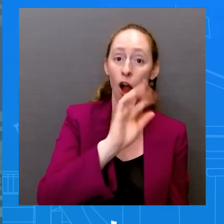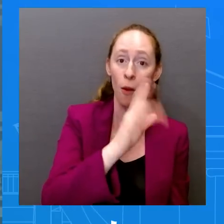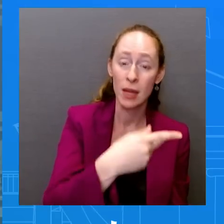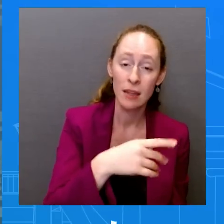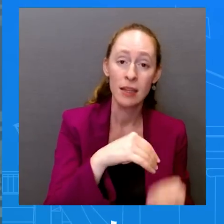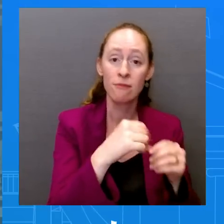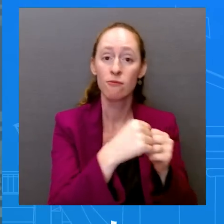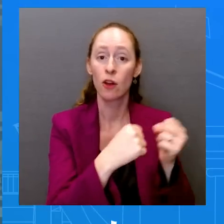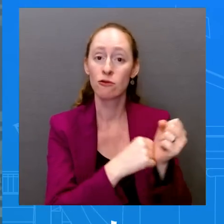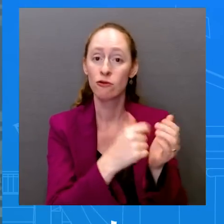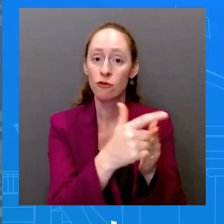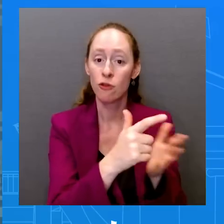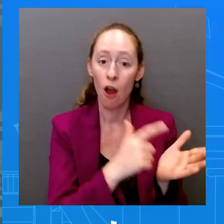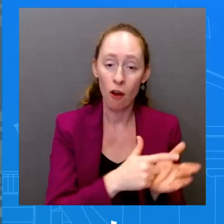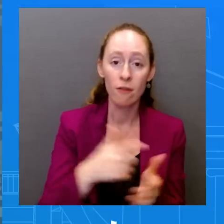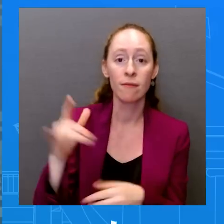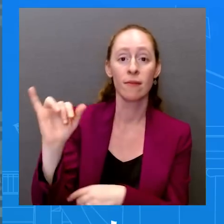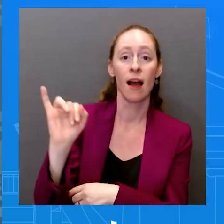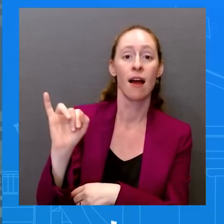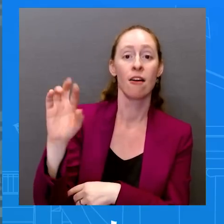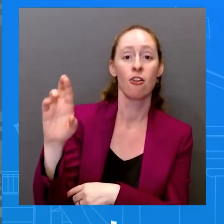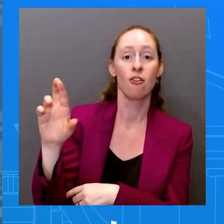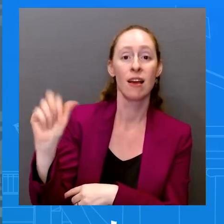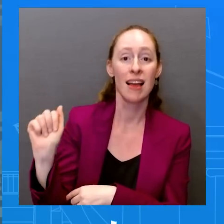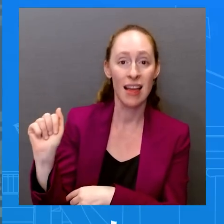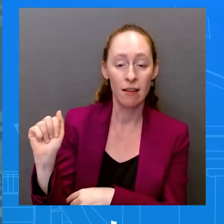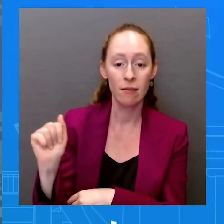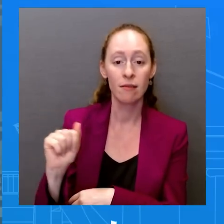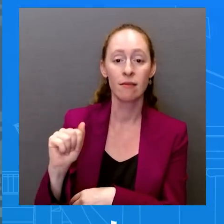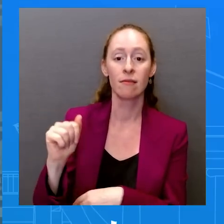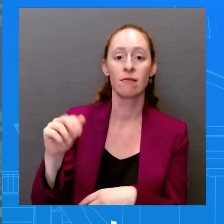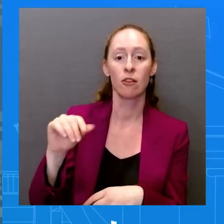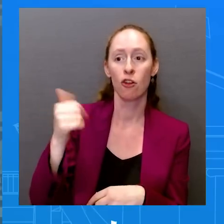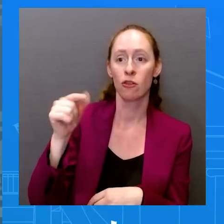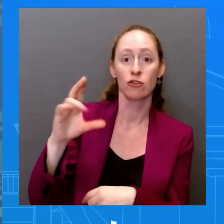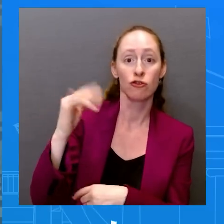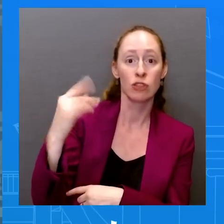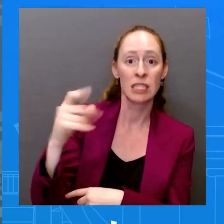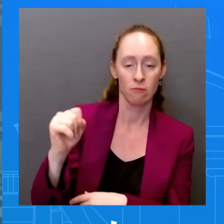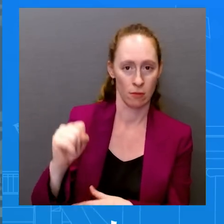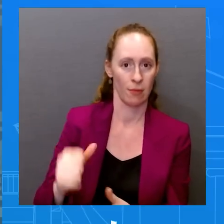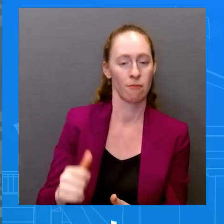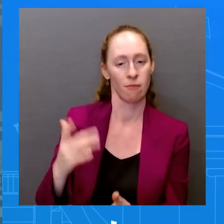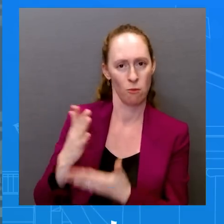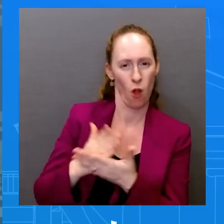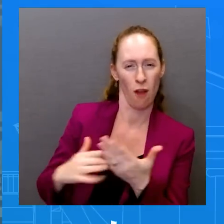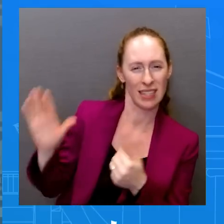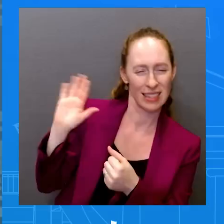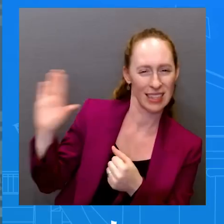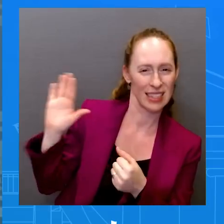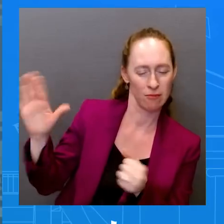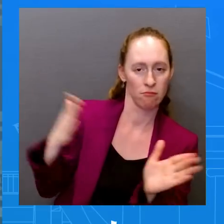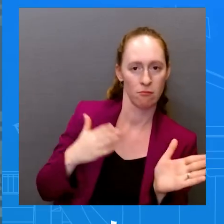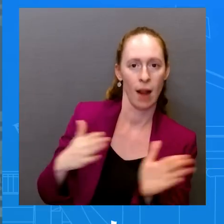are all part of a plan to make sure we don't leave anybody behind, we bring down costs. He's created more than 10 million jo- --